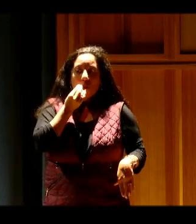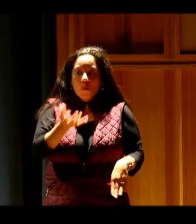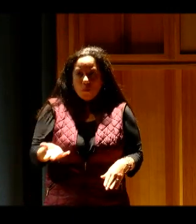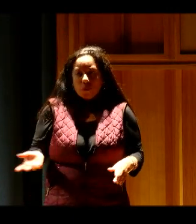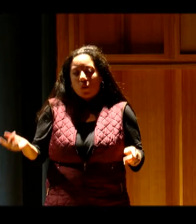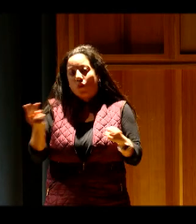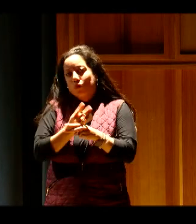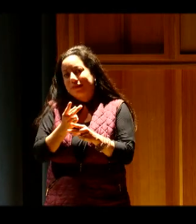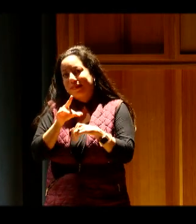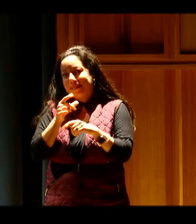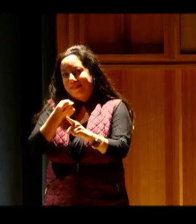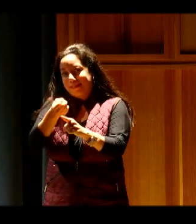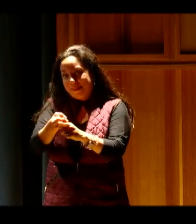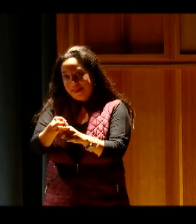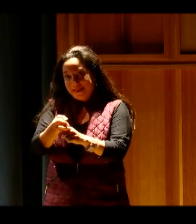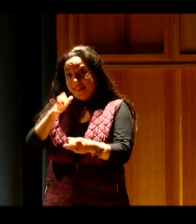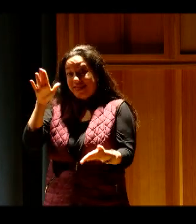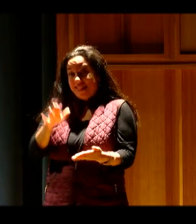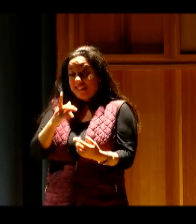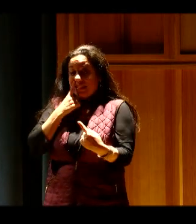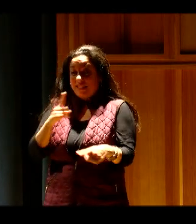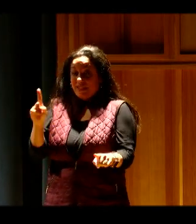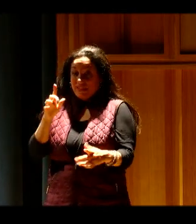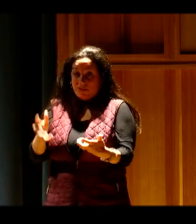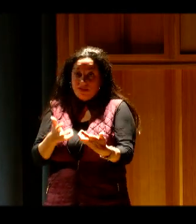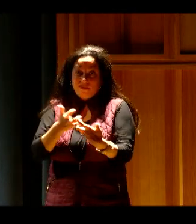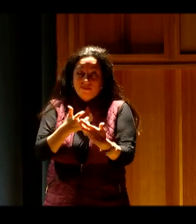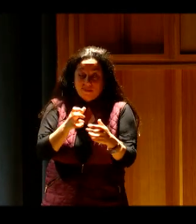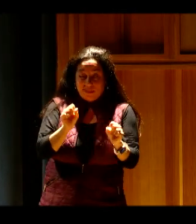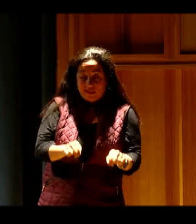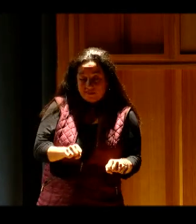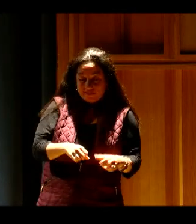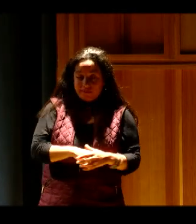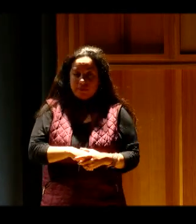the less successful adaptation is likely to be. So we need to arrest that warming,